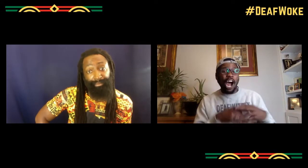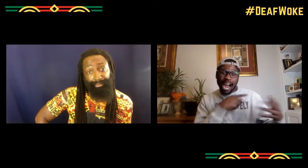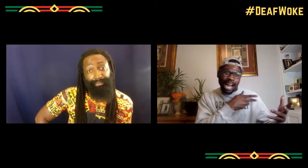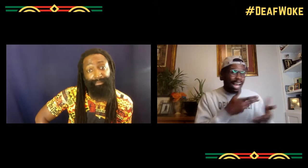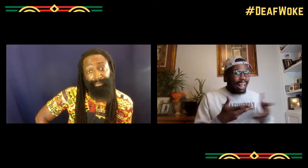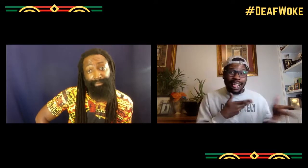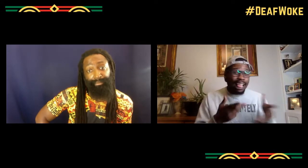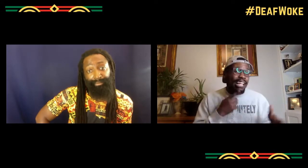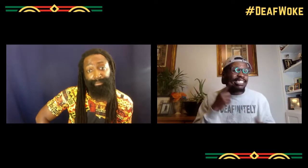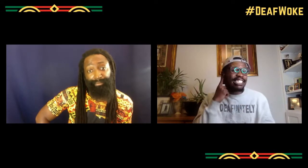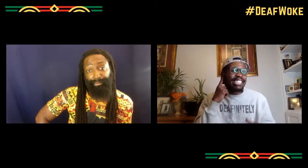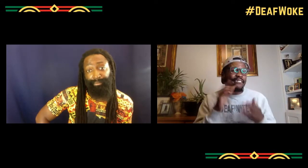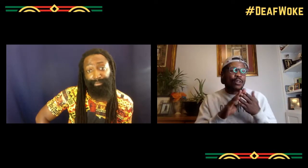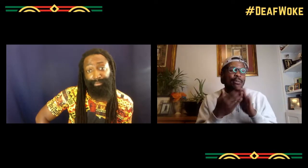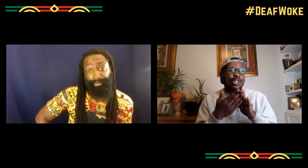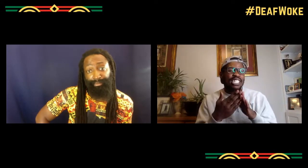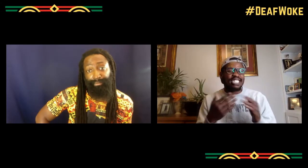to get that, that support.